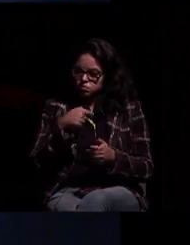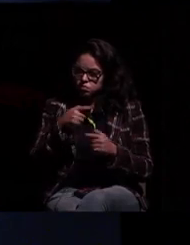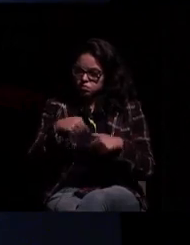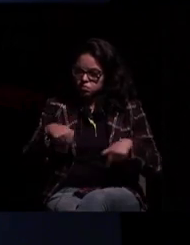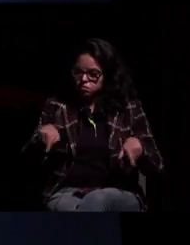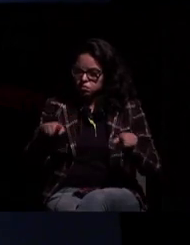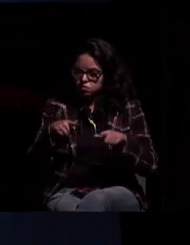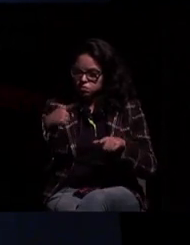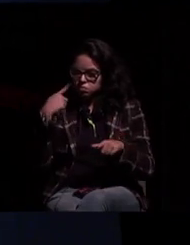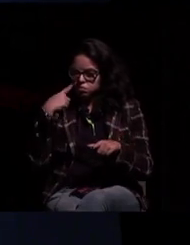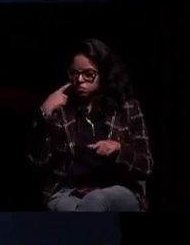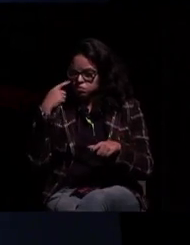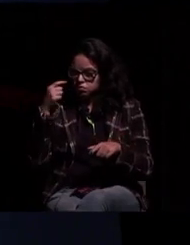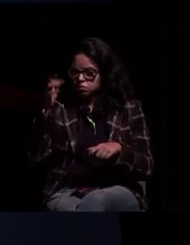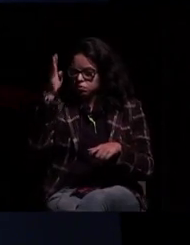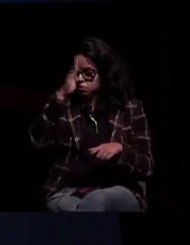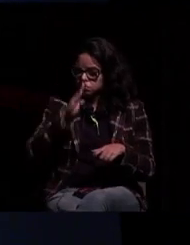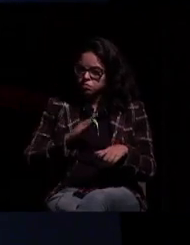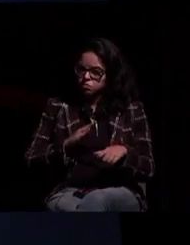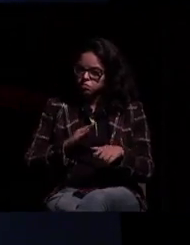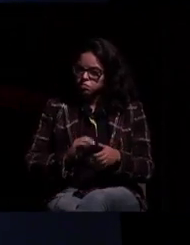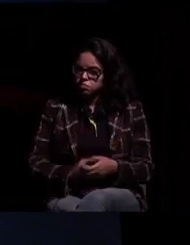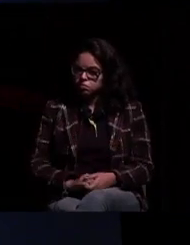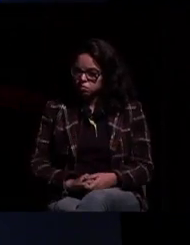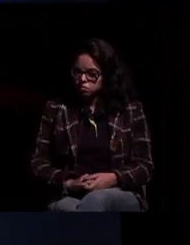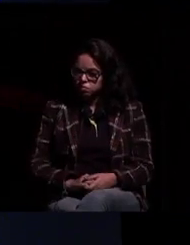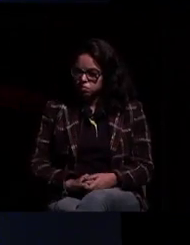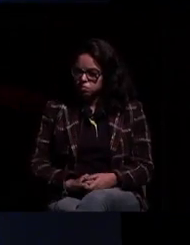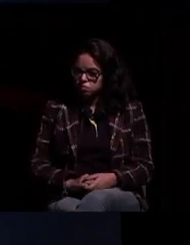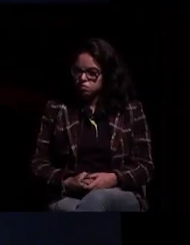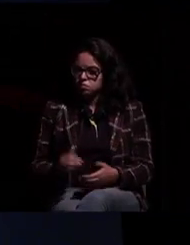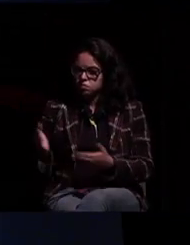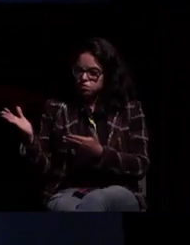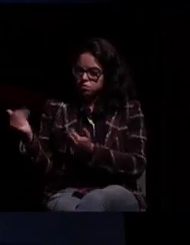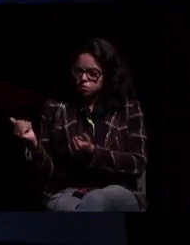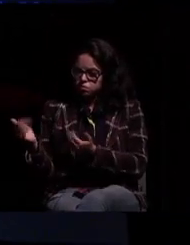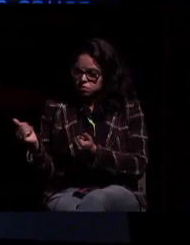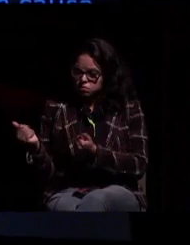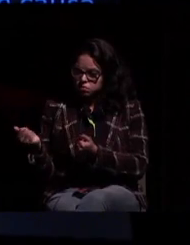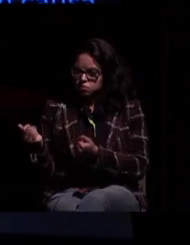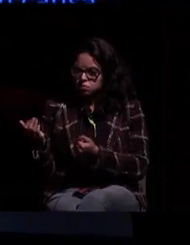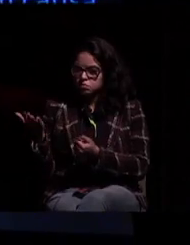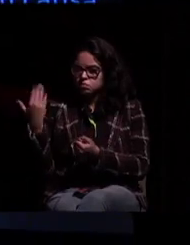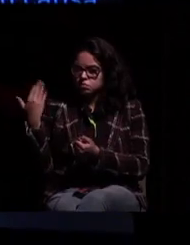is Brazilian, relatively young, and even younger at the time.